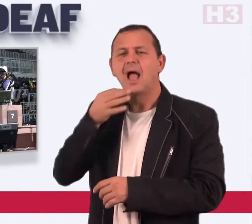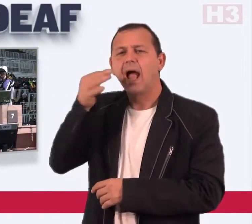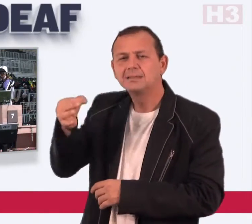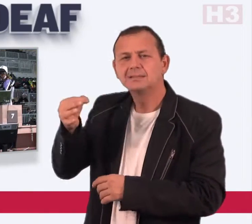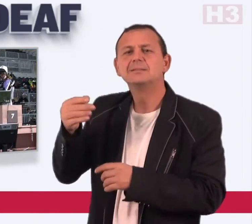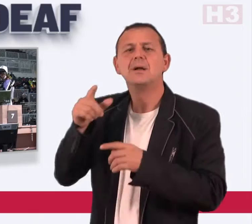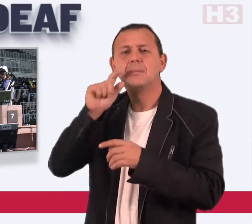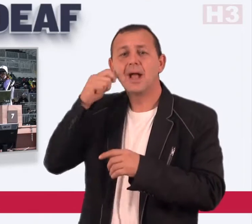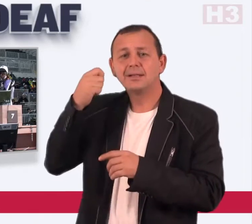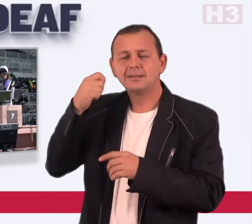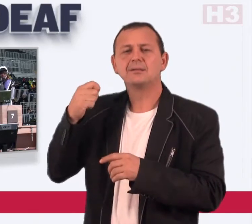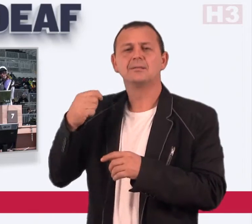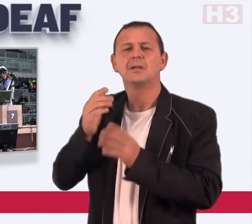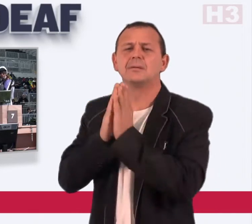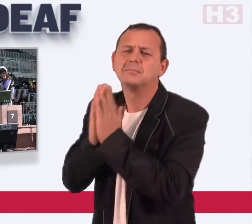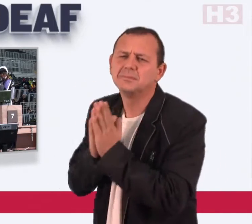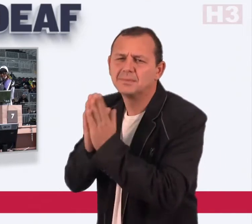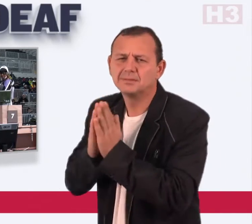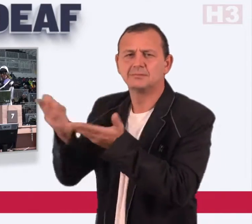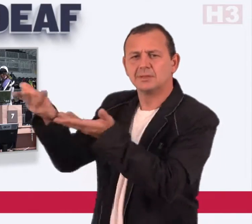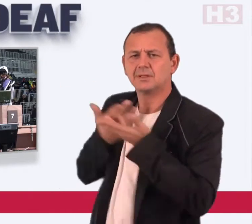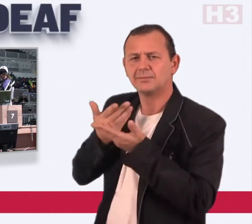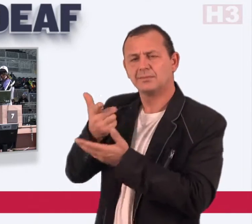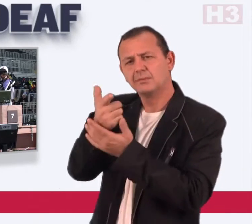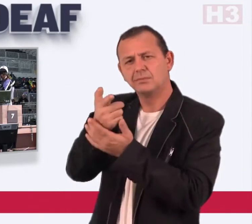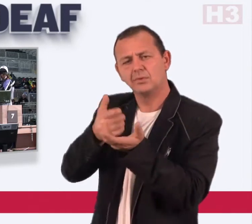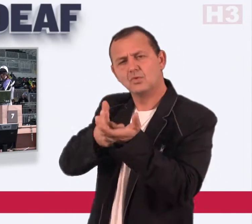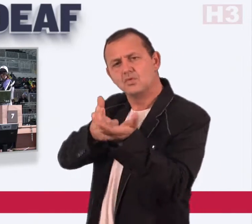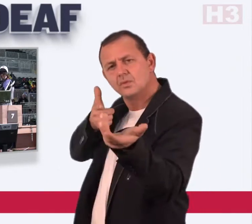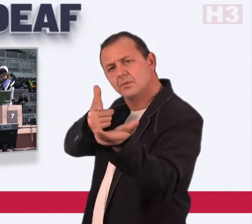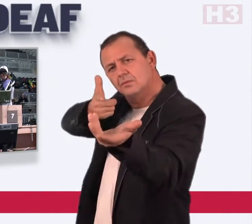Priyesha asked her father for a rifle but